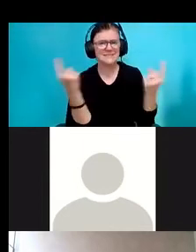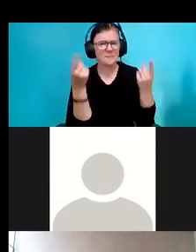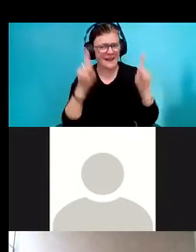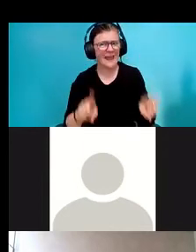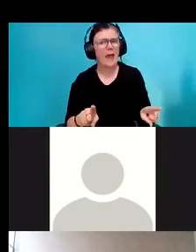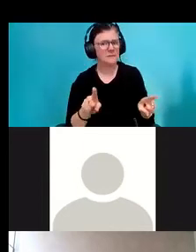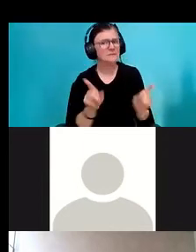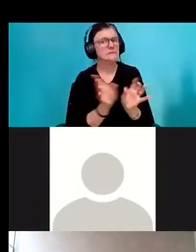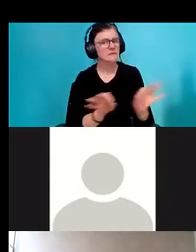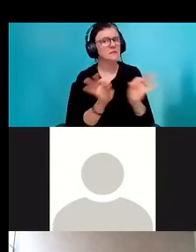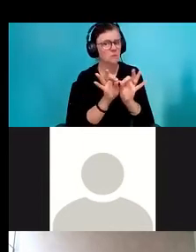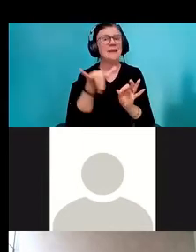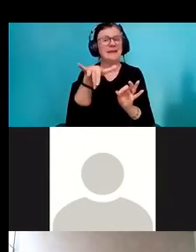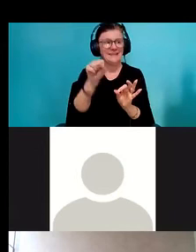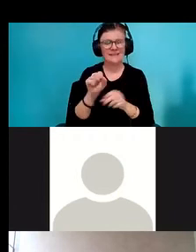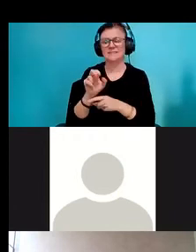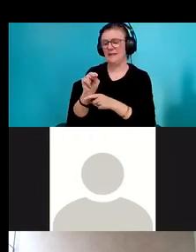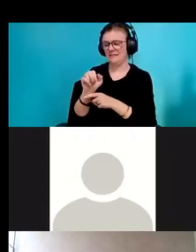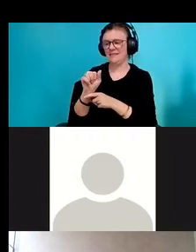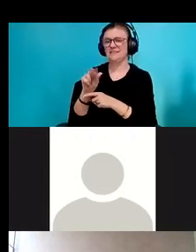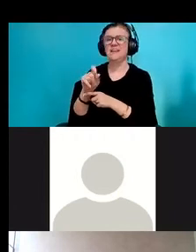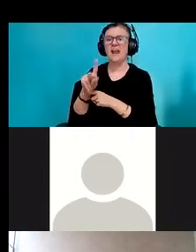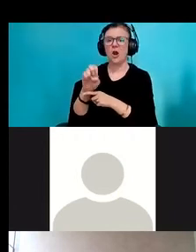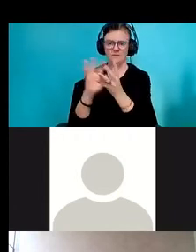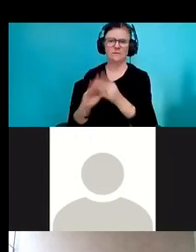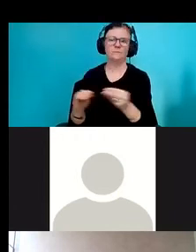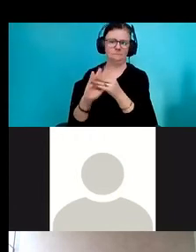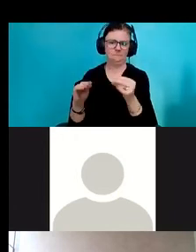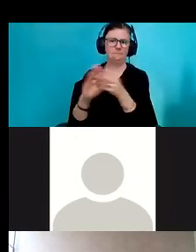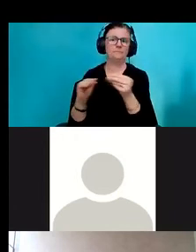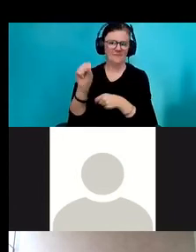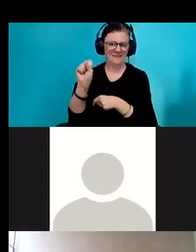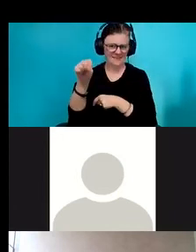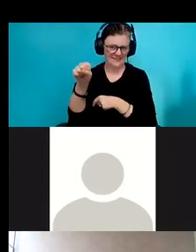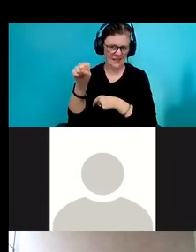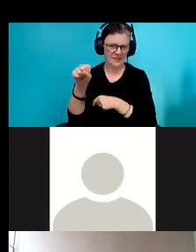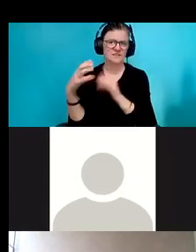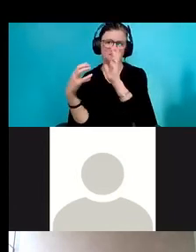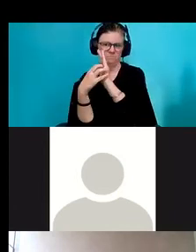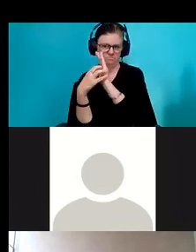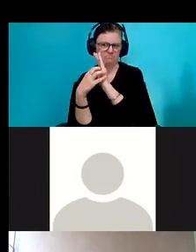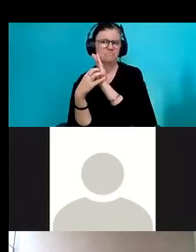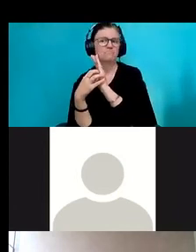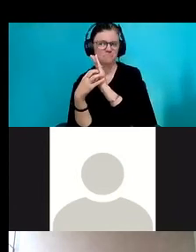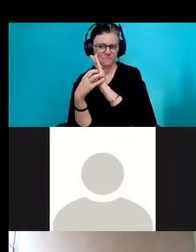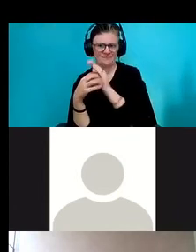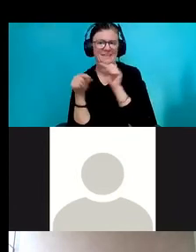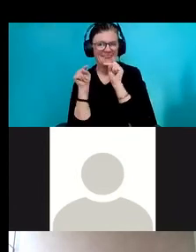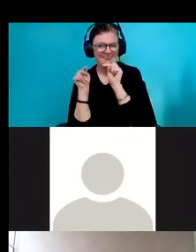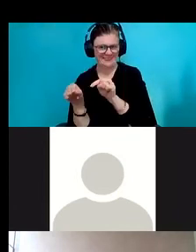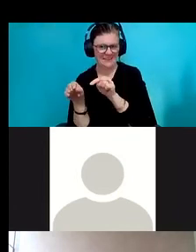That's definitely something that you can narrate in these narrative questions. This is the place where you get to provide